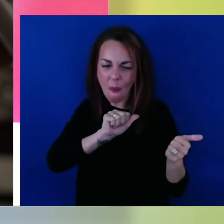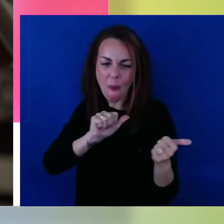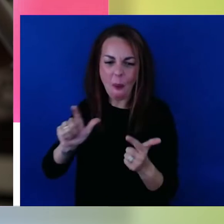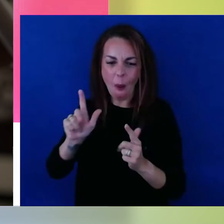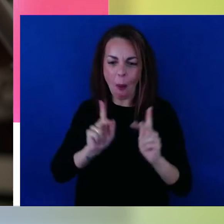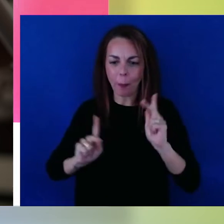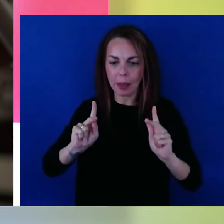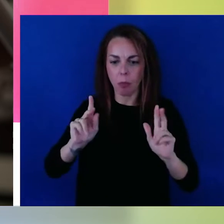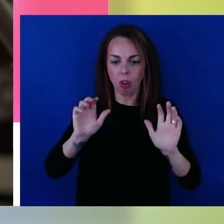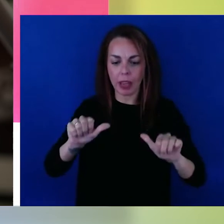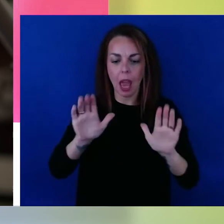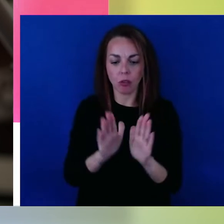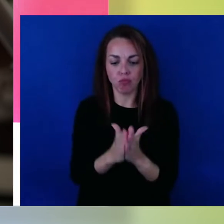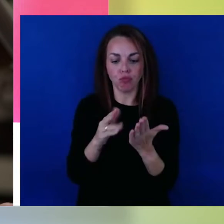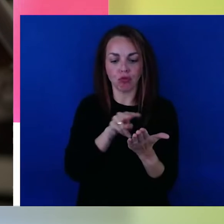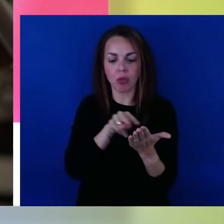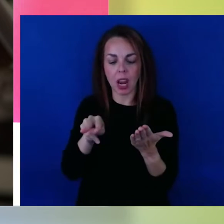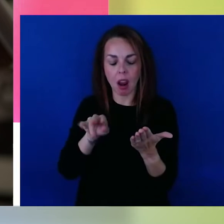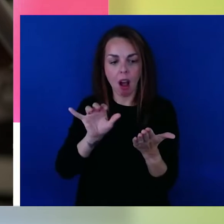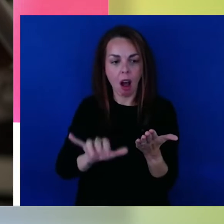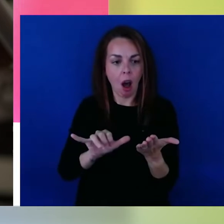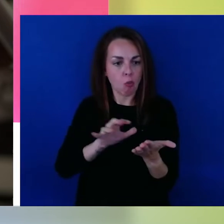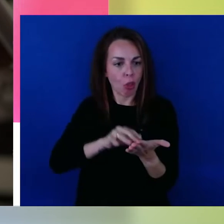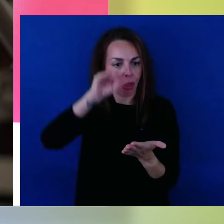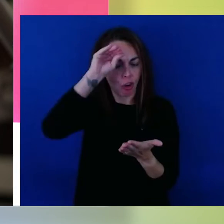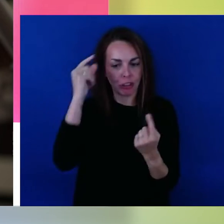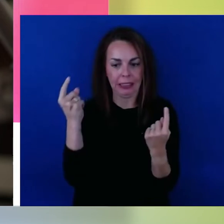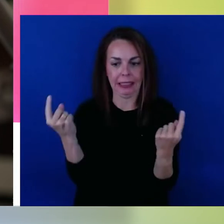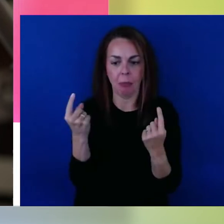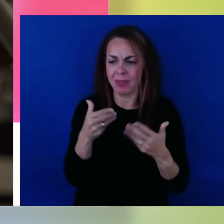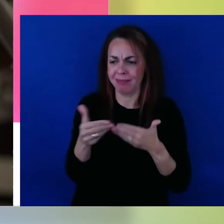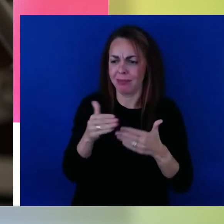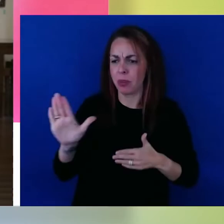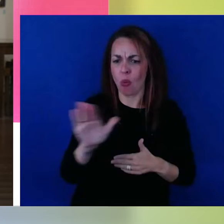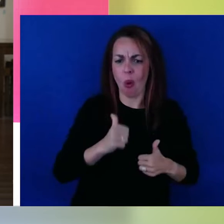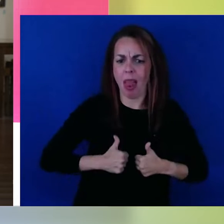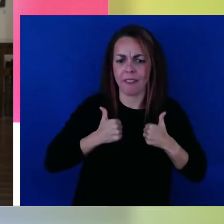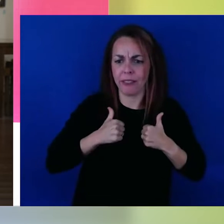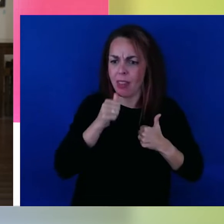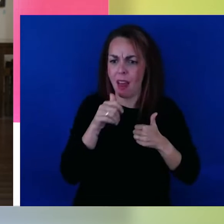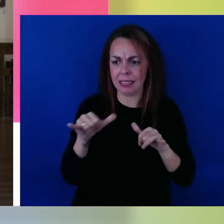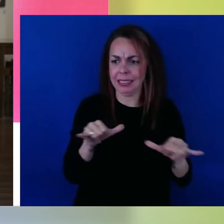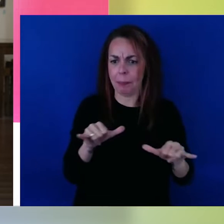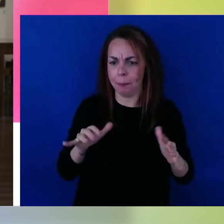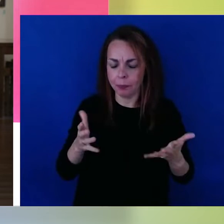and learn from, no matter where they are. I think we've all experienced a small dose of that,